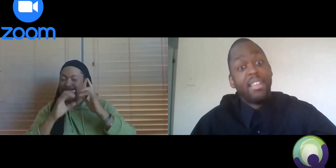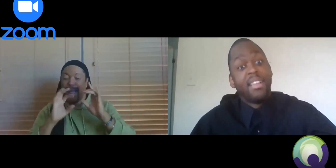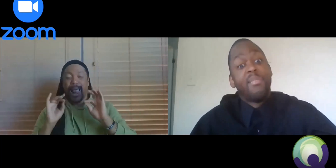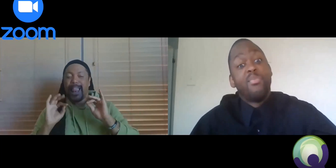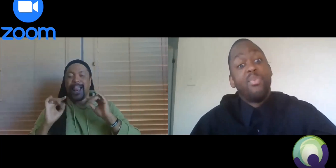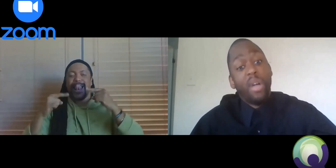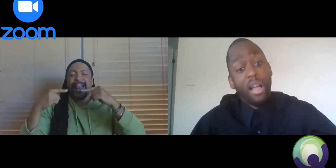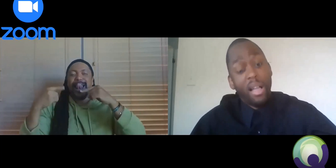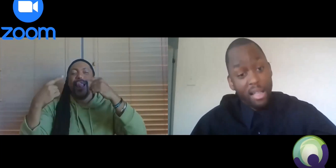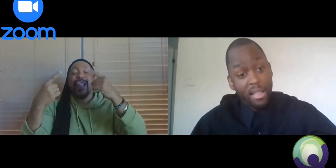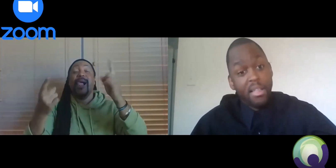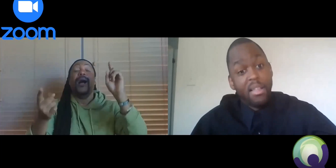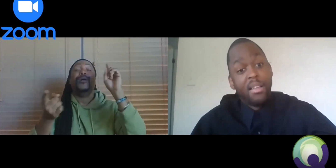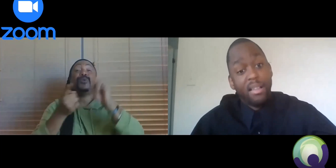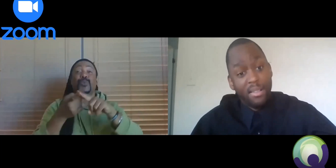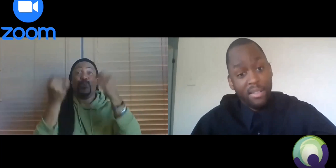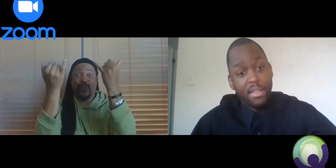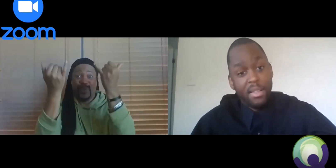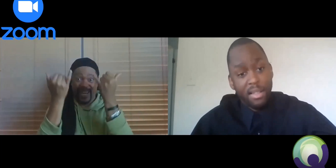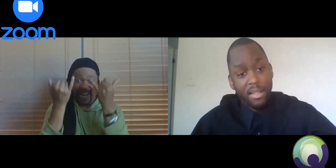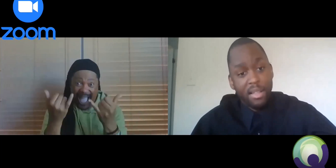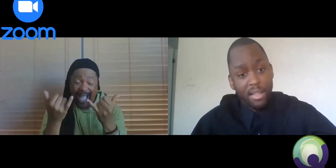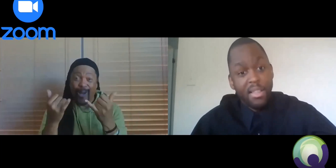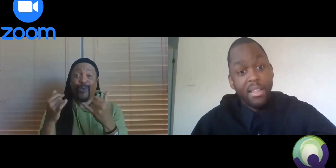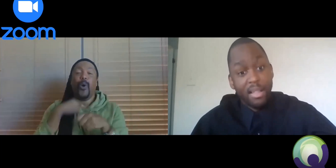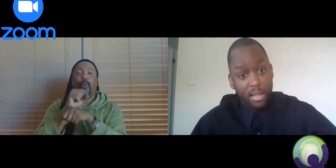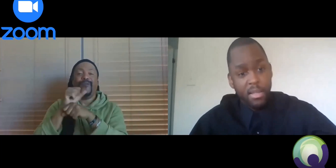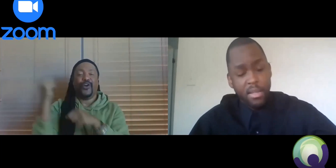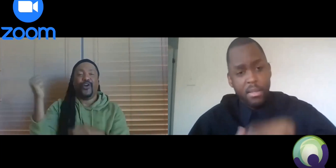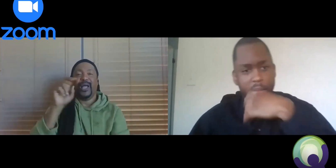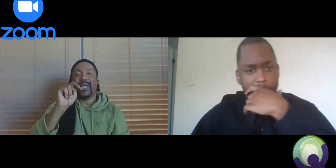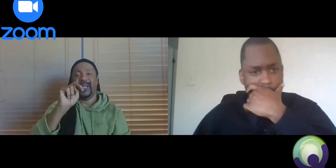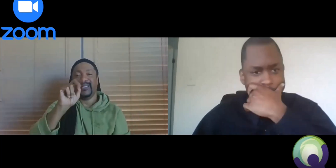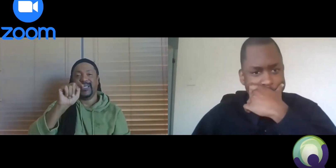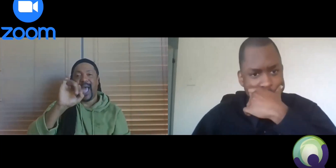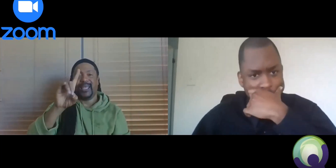the creative side and the logic side. My mind was going, going until I came up